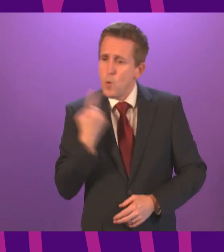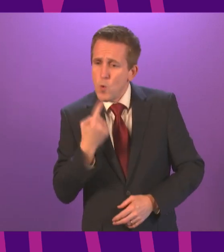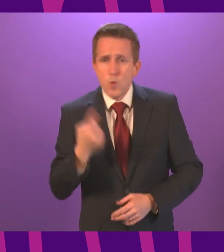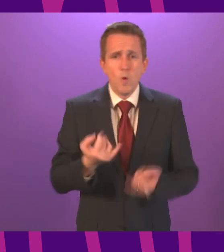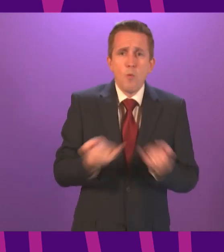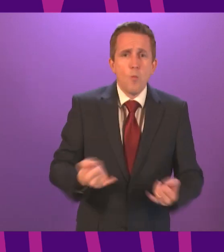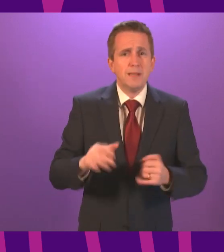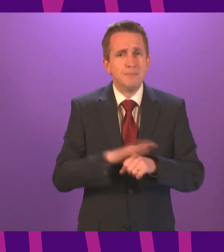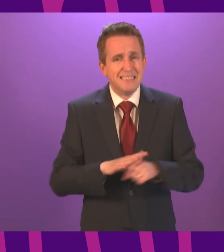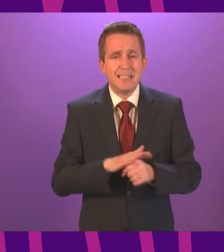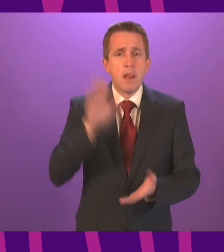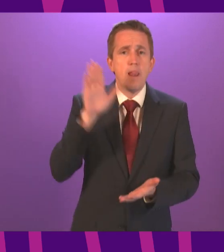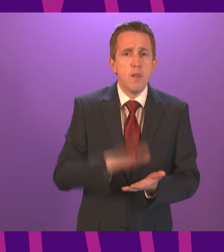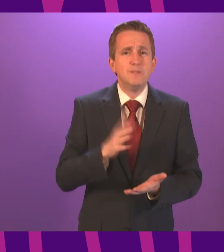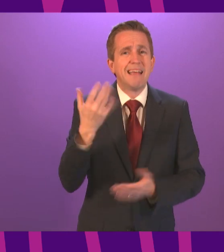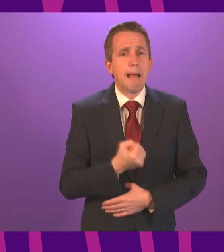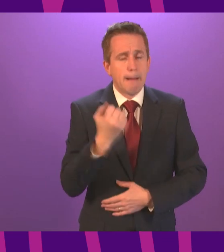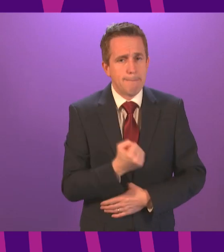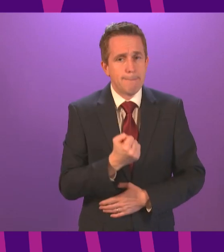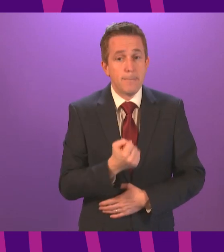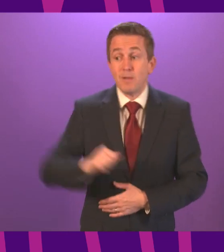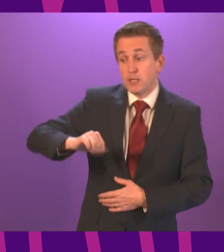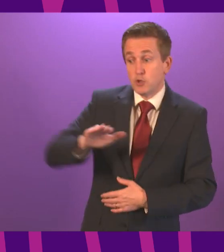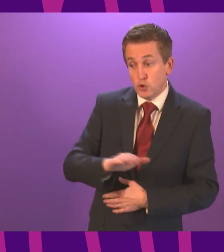Scottish Labour welcomes the Scottish child payment, which we know that 28,000 people